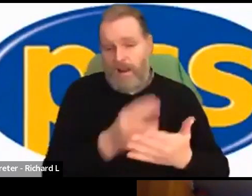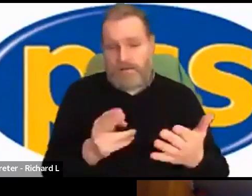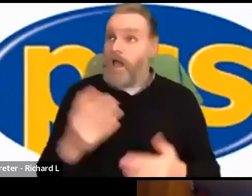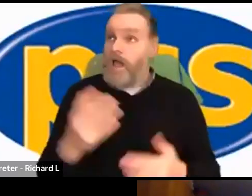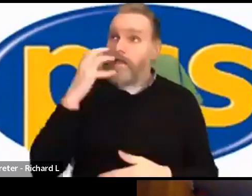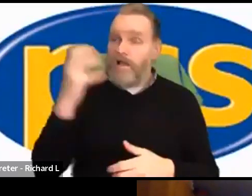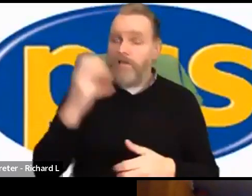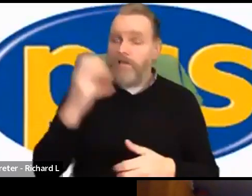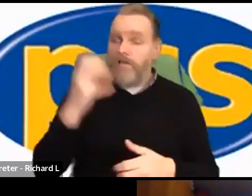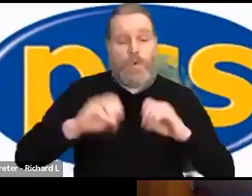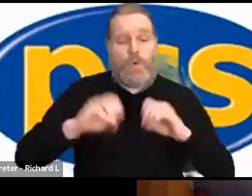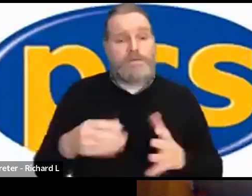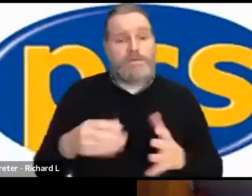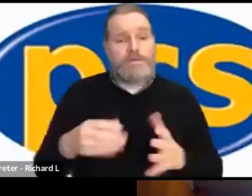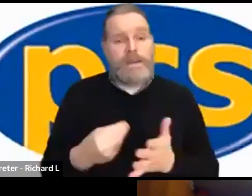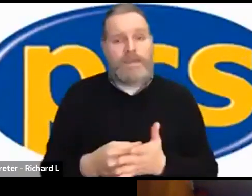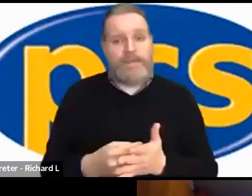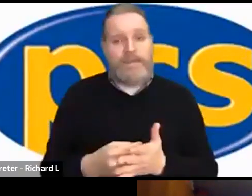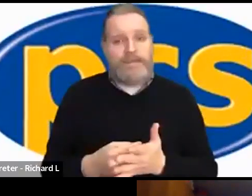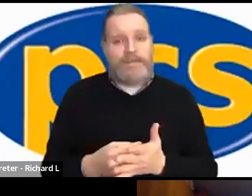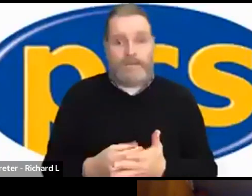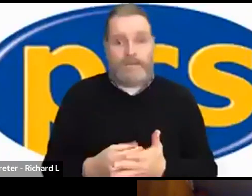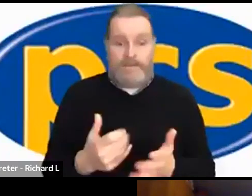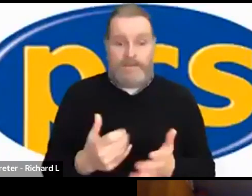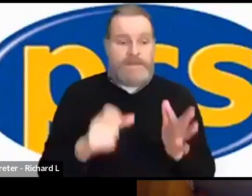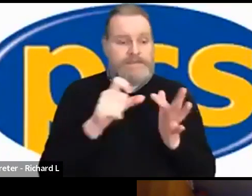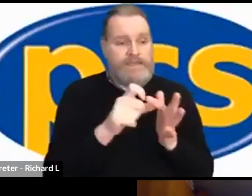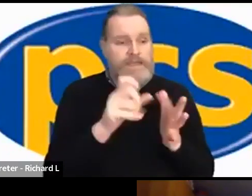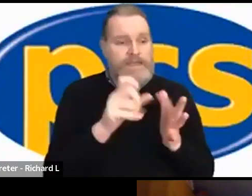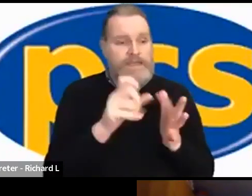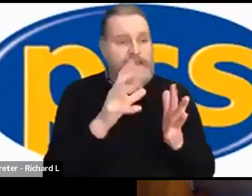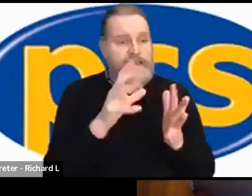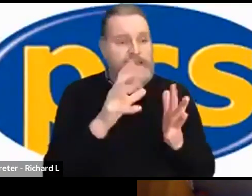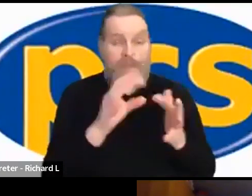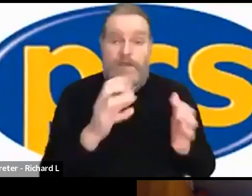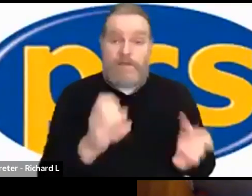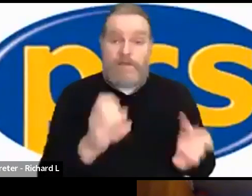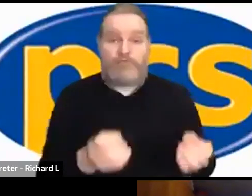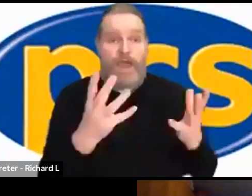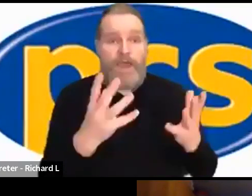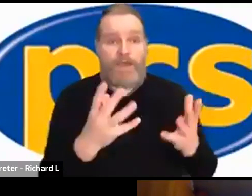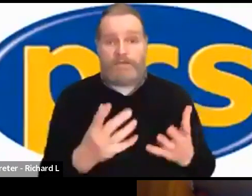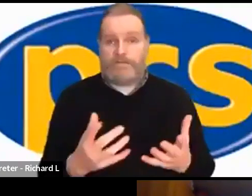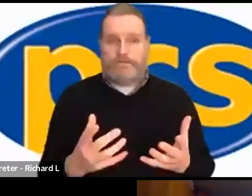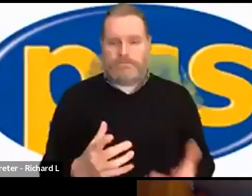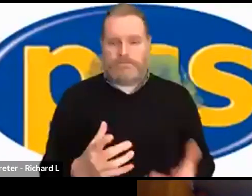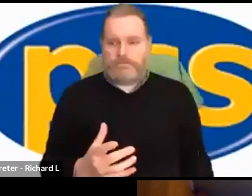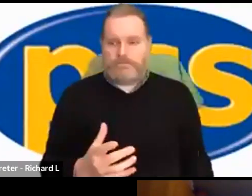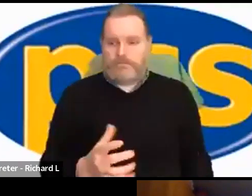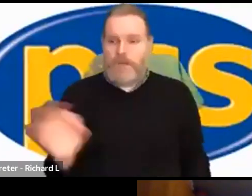so soft so solid it caused so solid it caused real operational problems for the Government , and in the and in the Dwp. Where we've had strikes . No